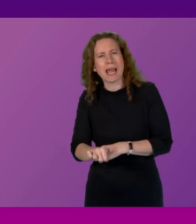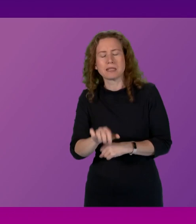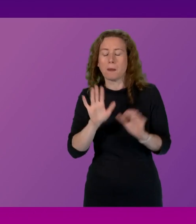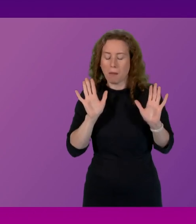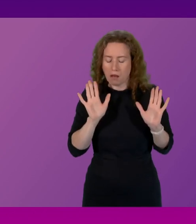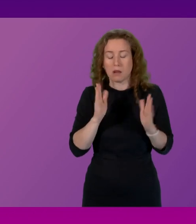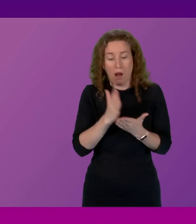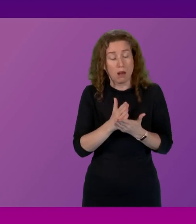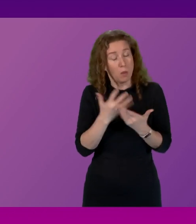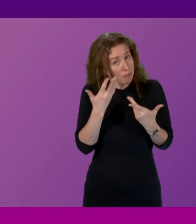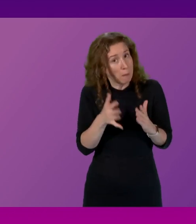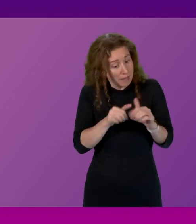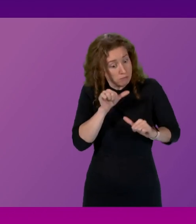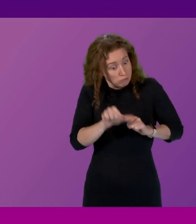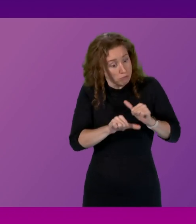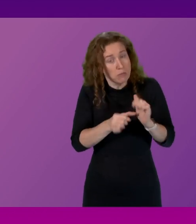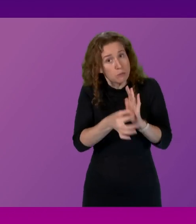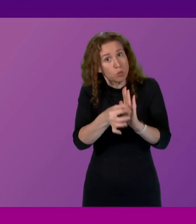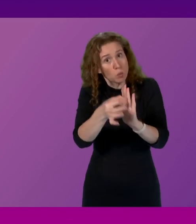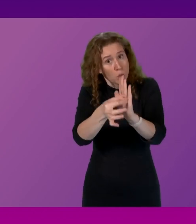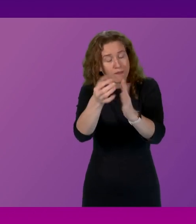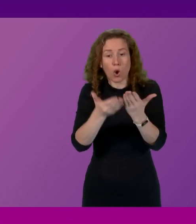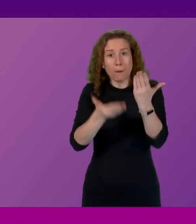we have seen an improvement on the 62-day standard compared with the previous quarter.